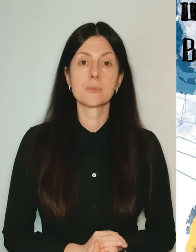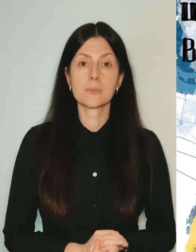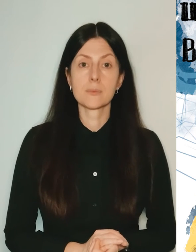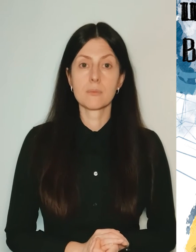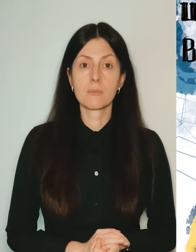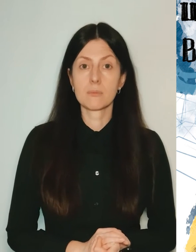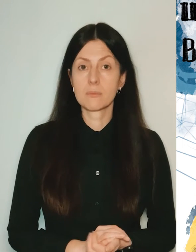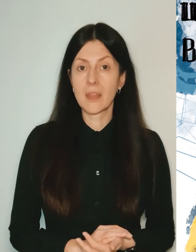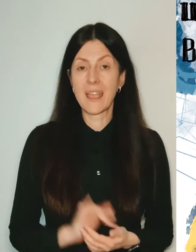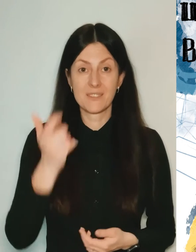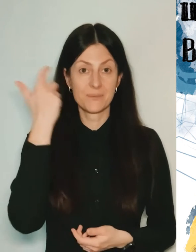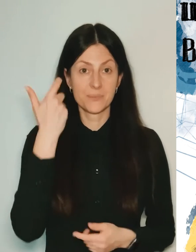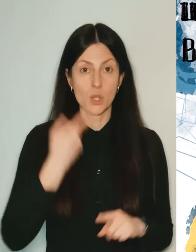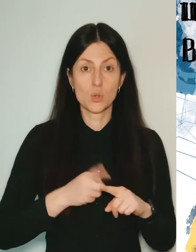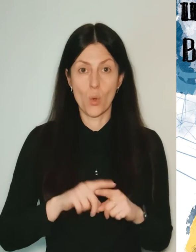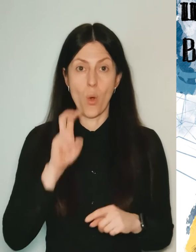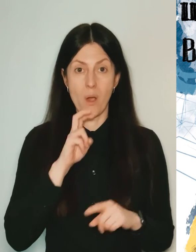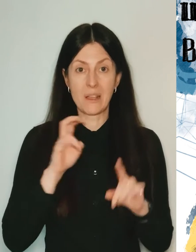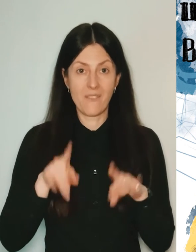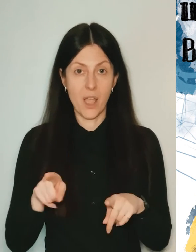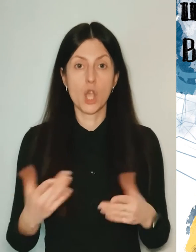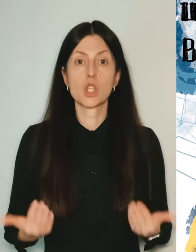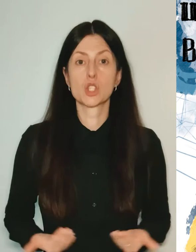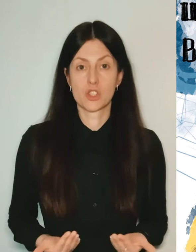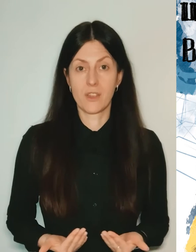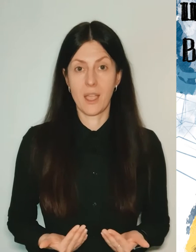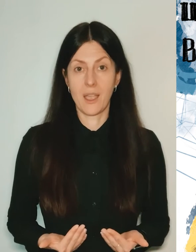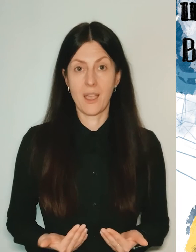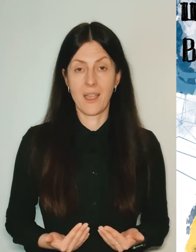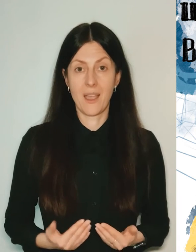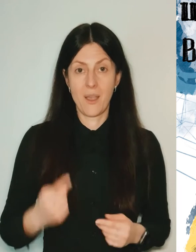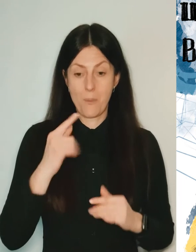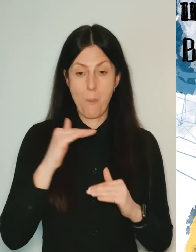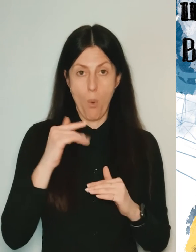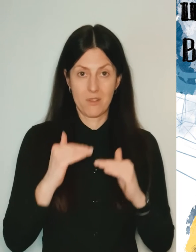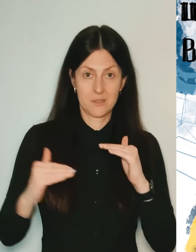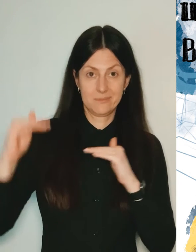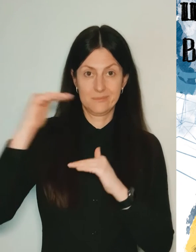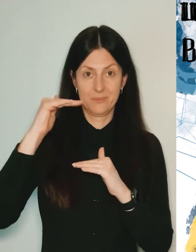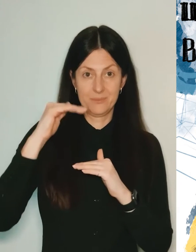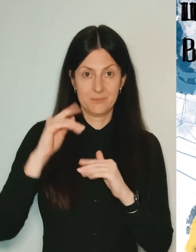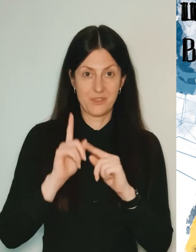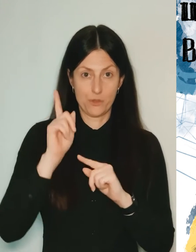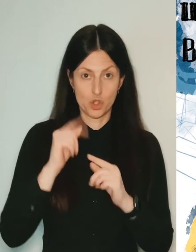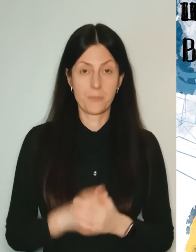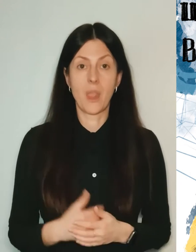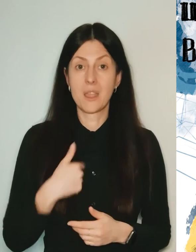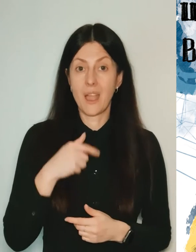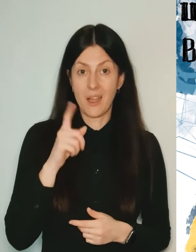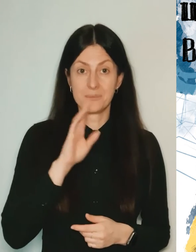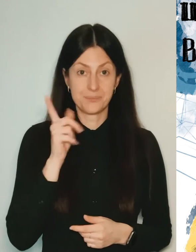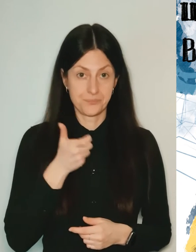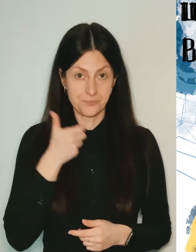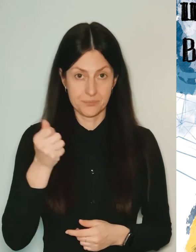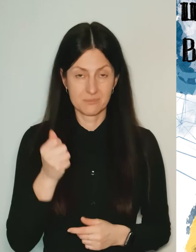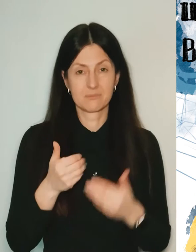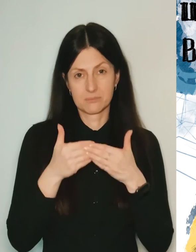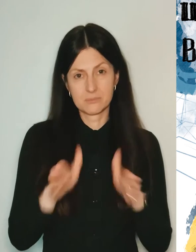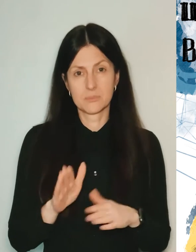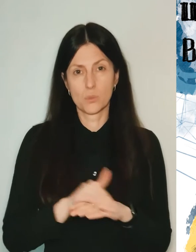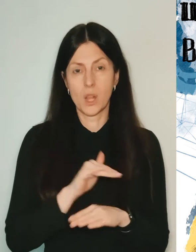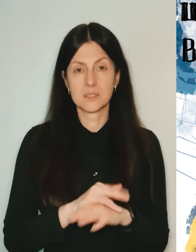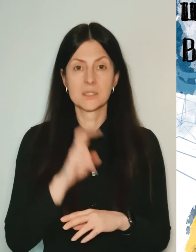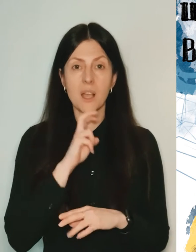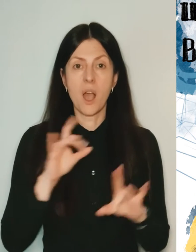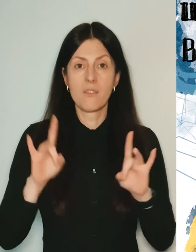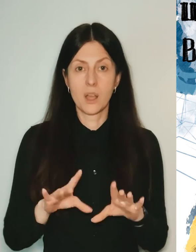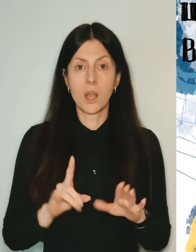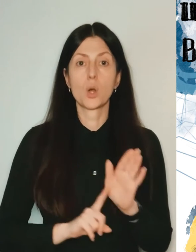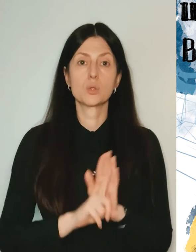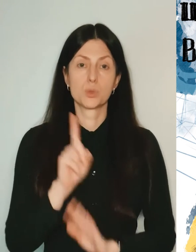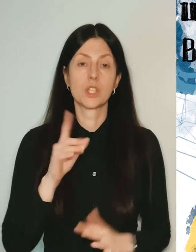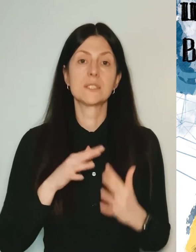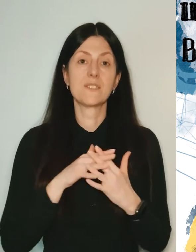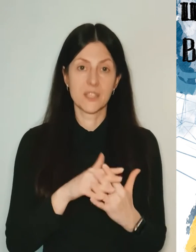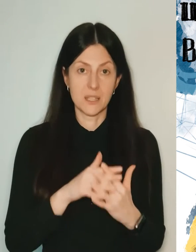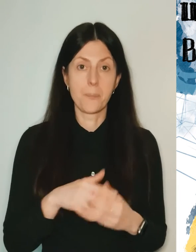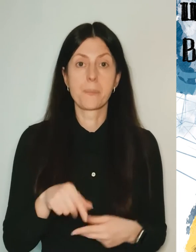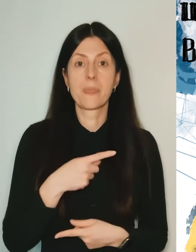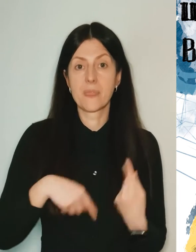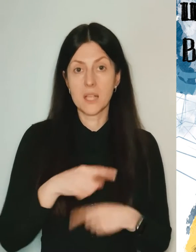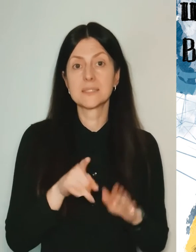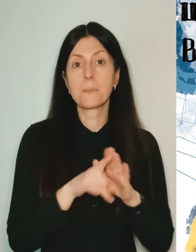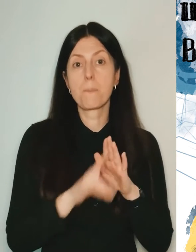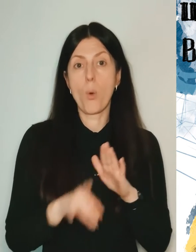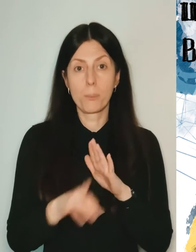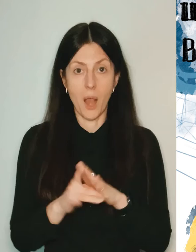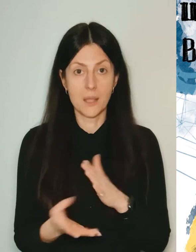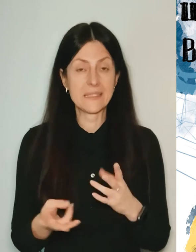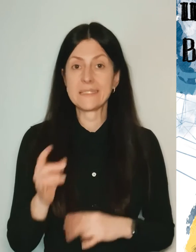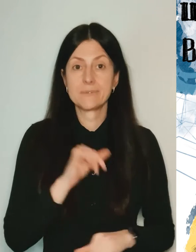The owner of this cafe lives upstairs. I wrote her: "Please open the cafe. The war has started. We are being bombed, we have nowhere to go."